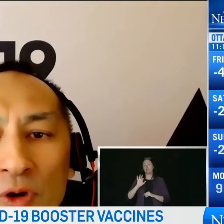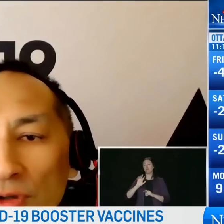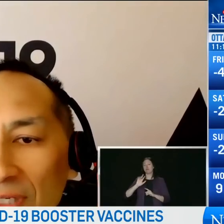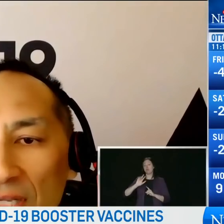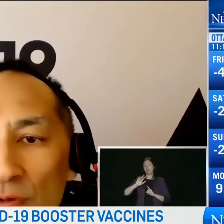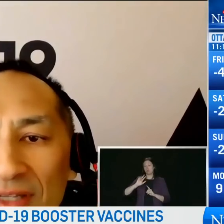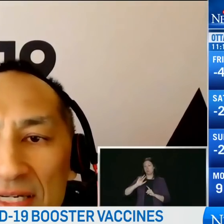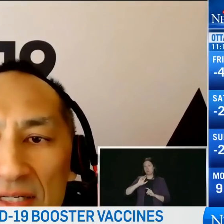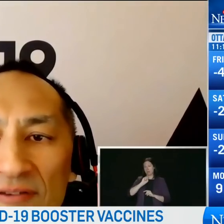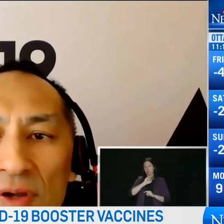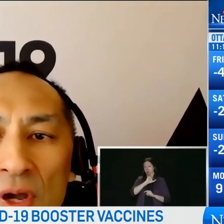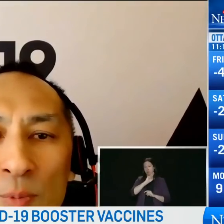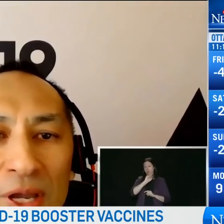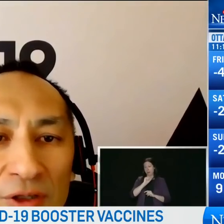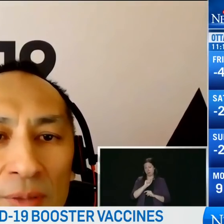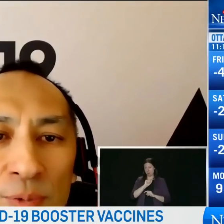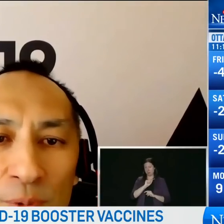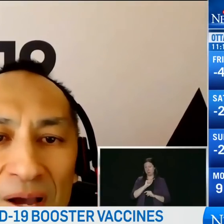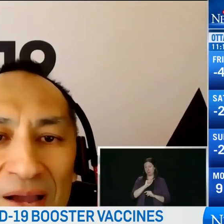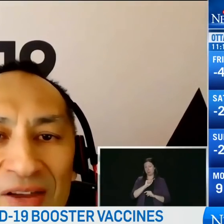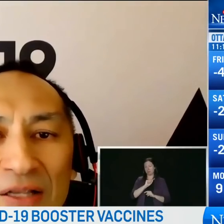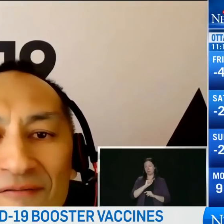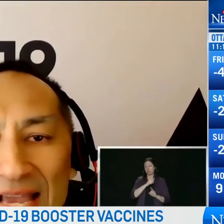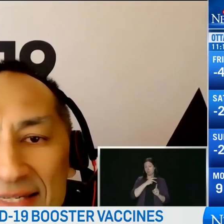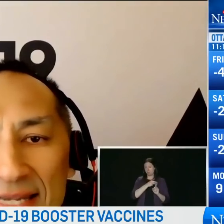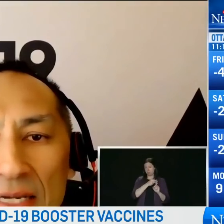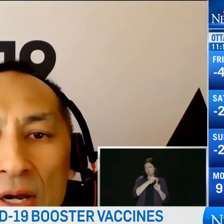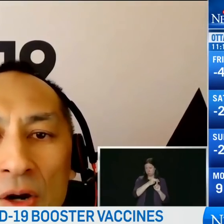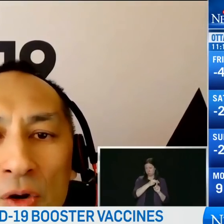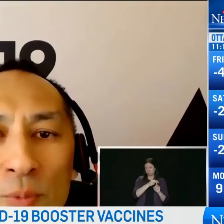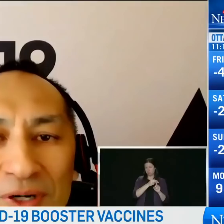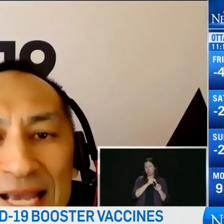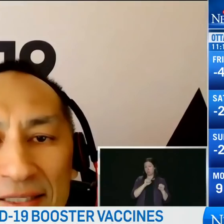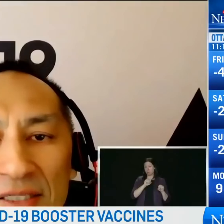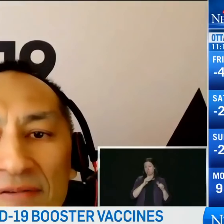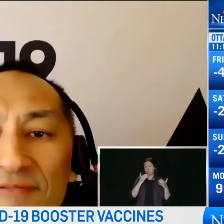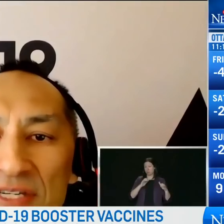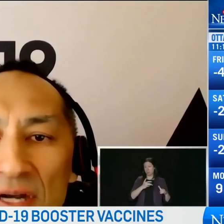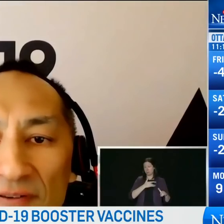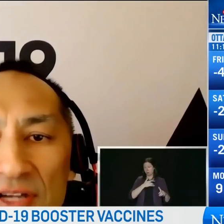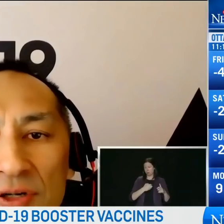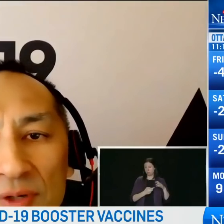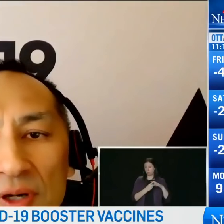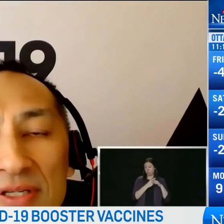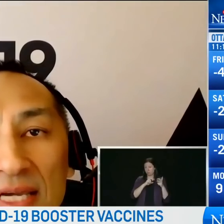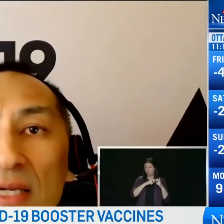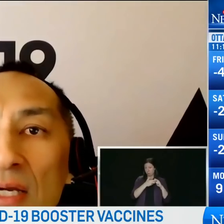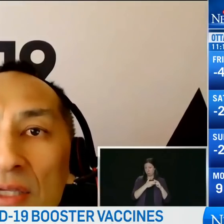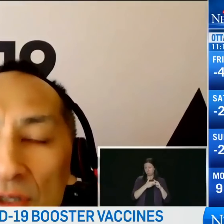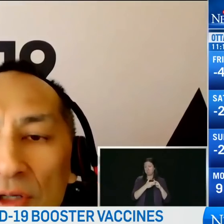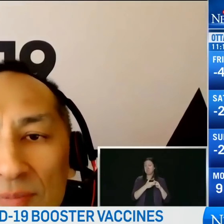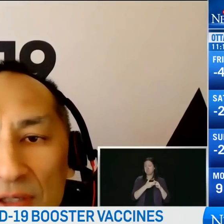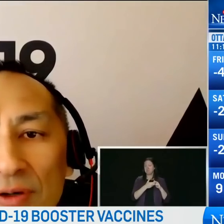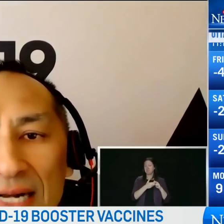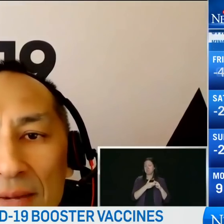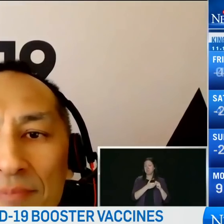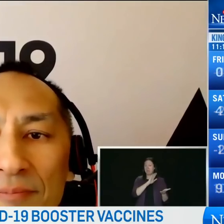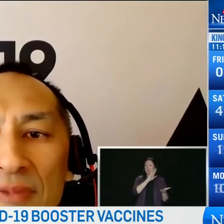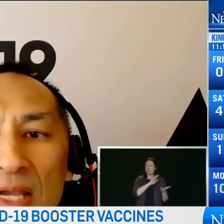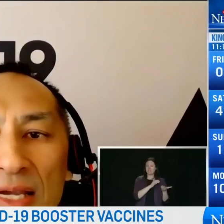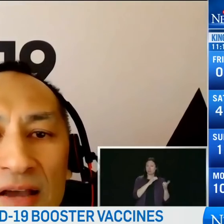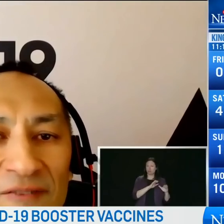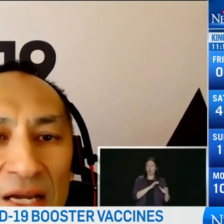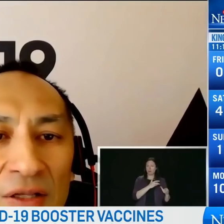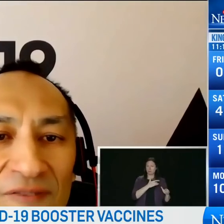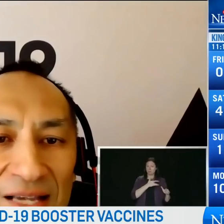THAT SUGGESTS THE RARE RISK OF